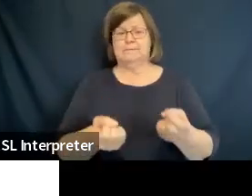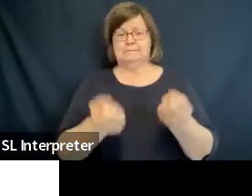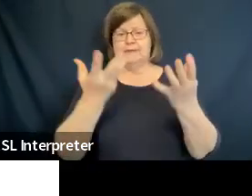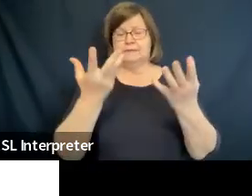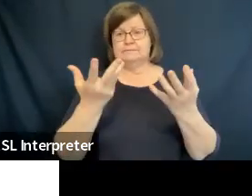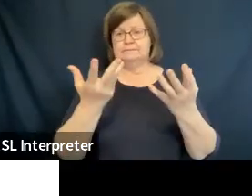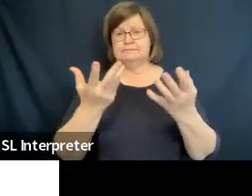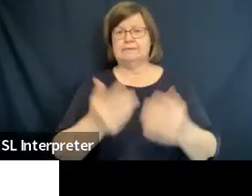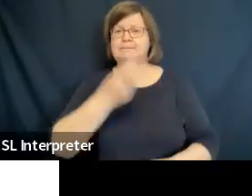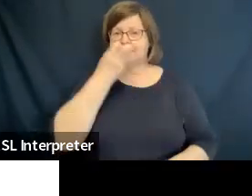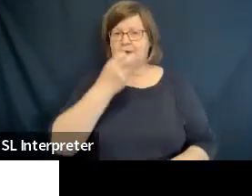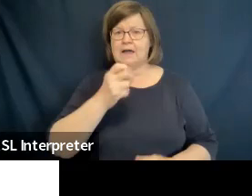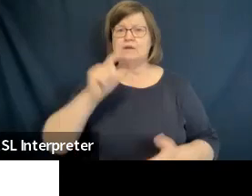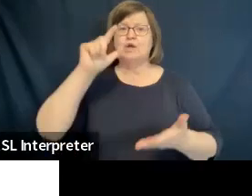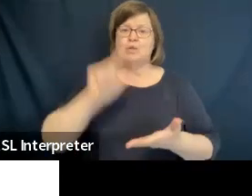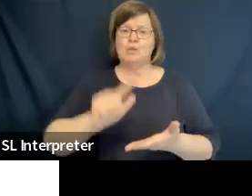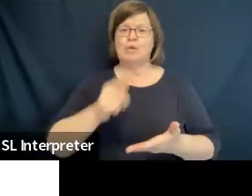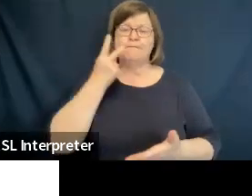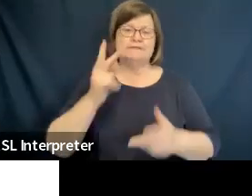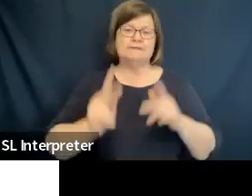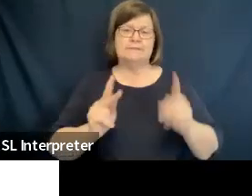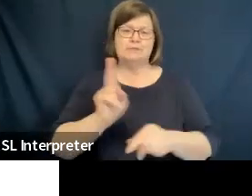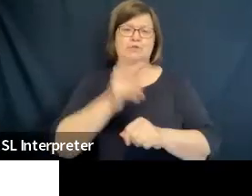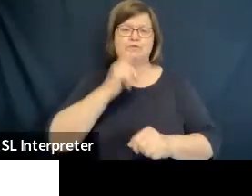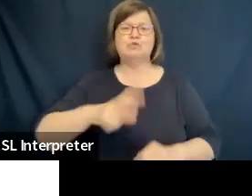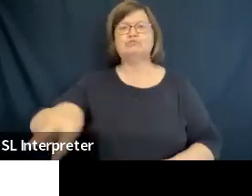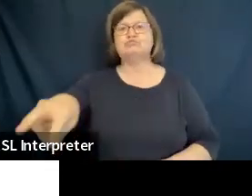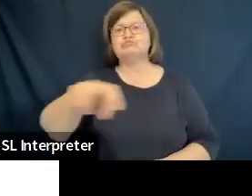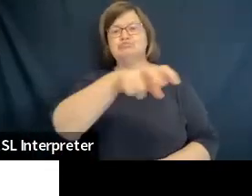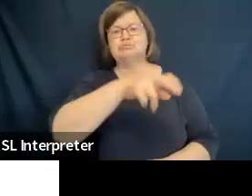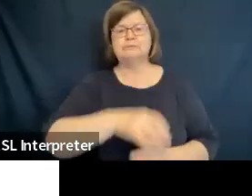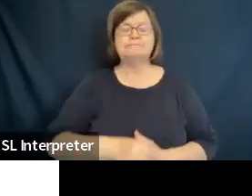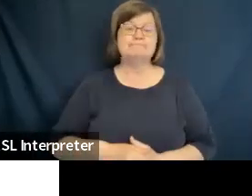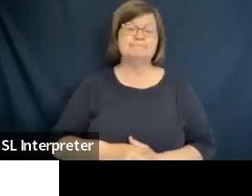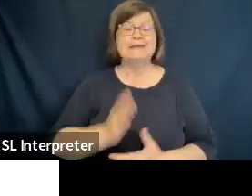or low vision individuals might use to get around. Some people might use a guide dog,